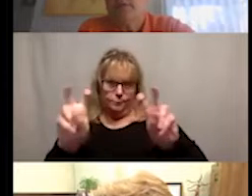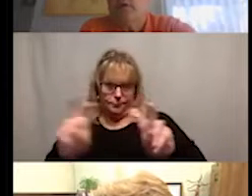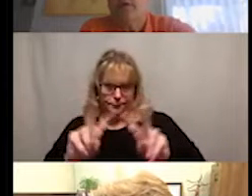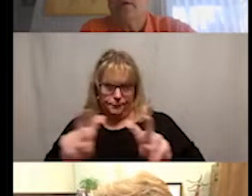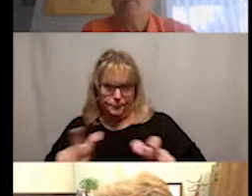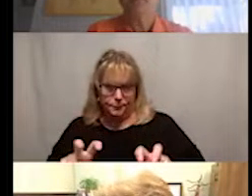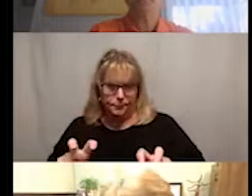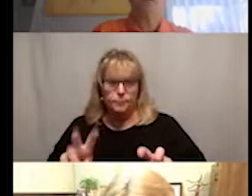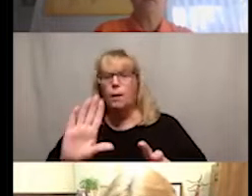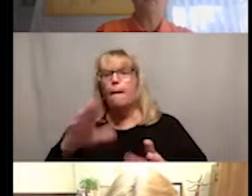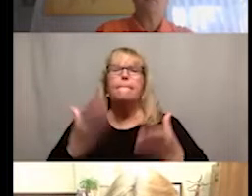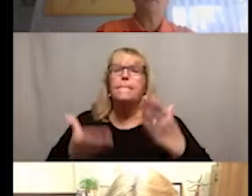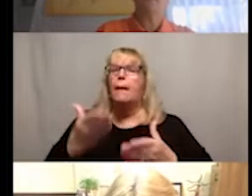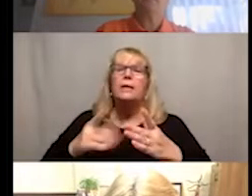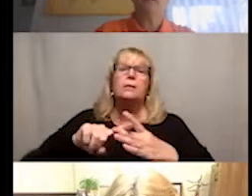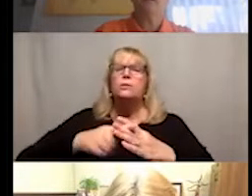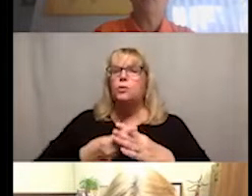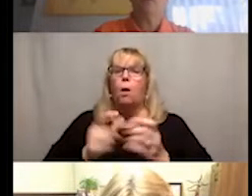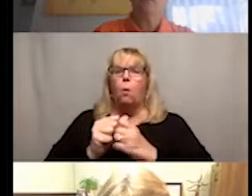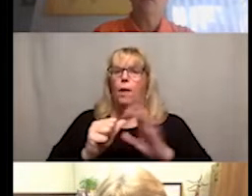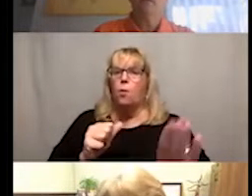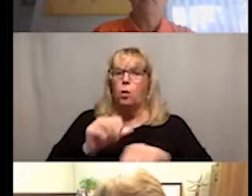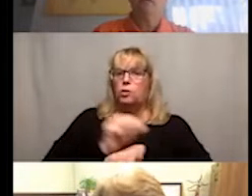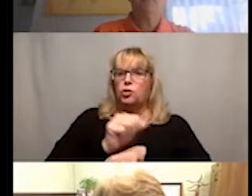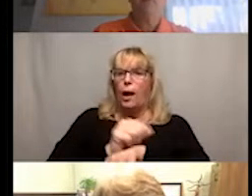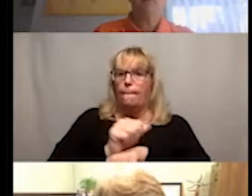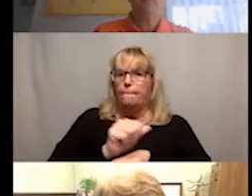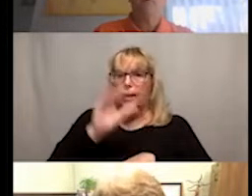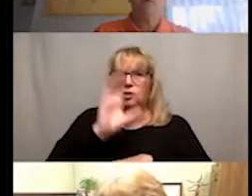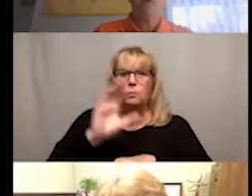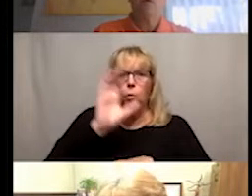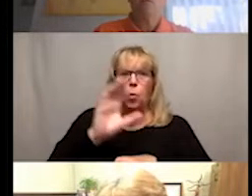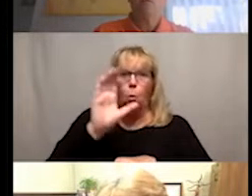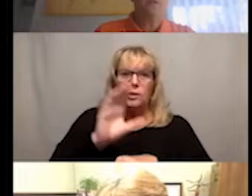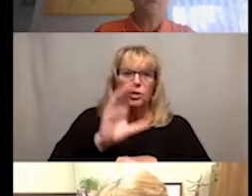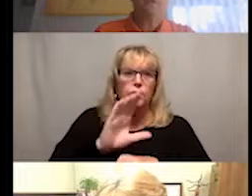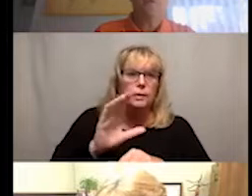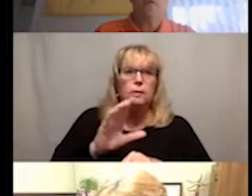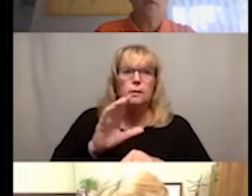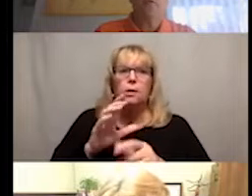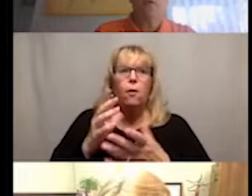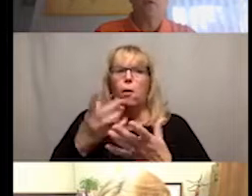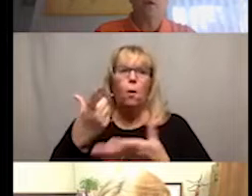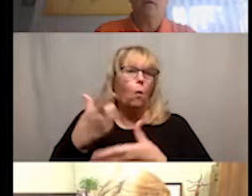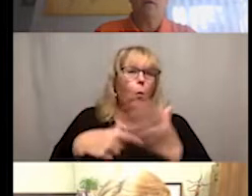started up in the job exploration category it might be exploring what's the training required